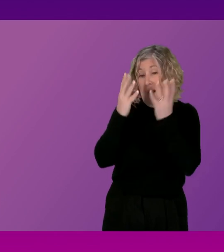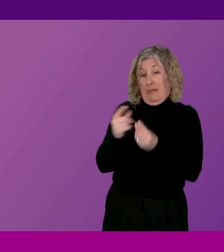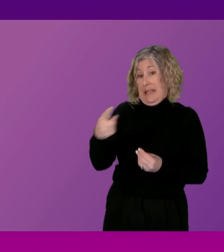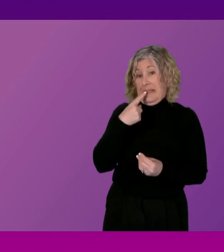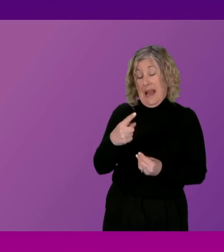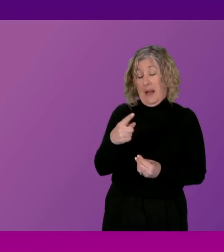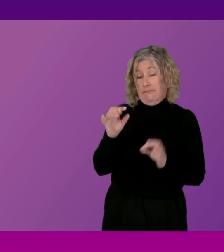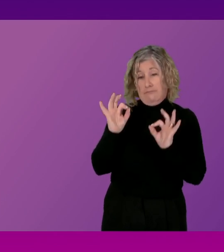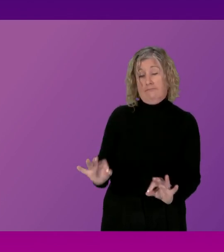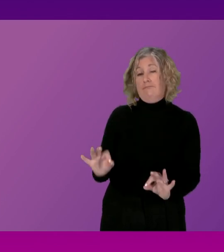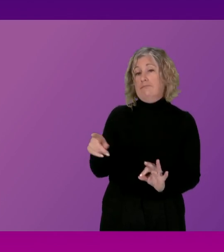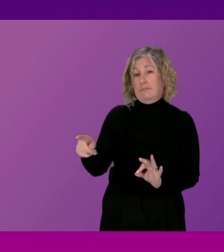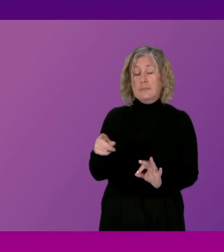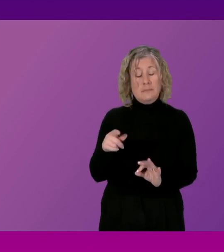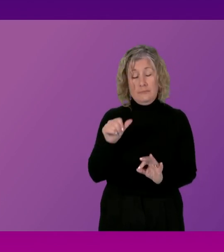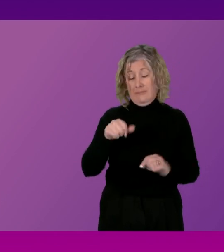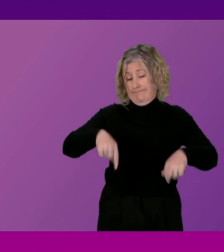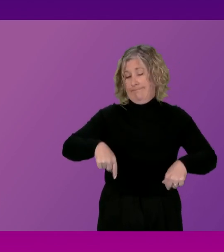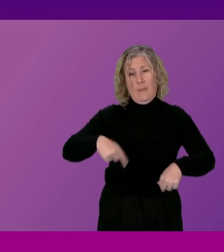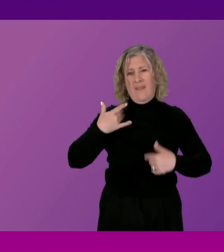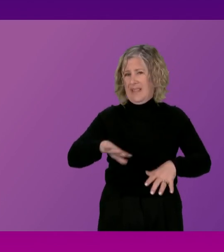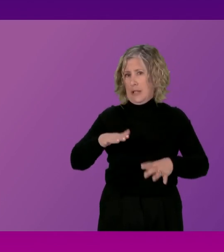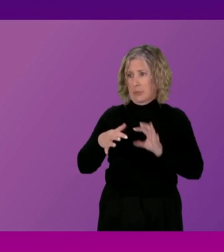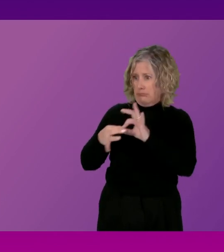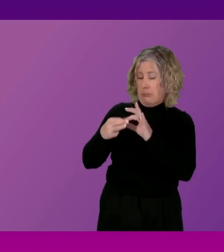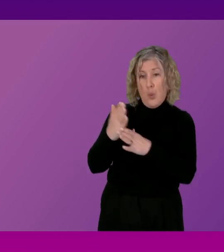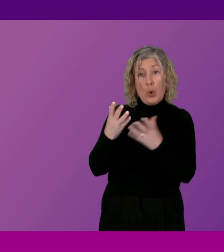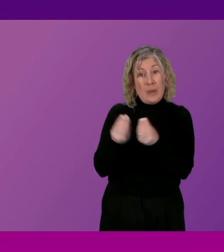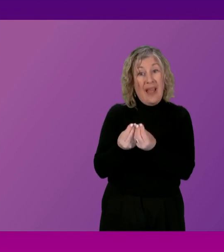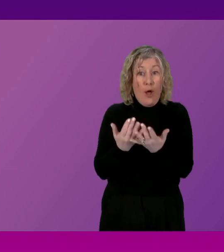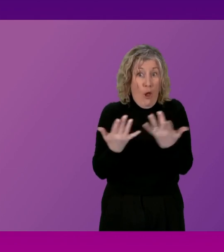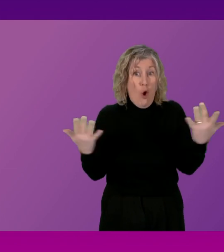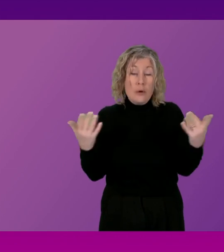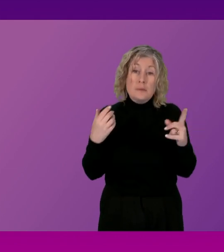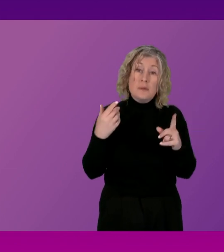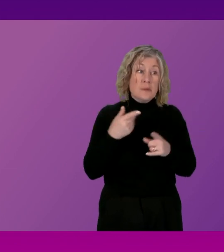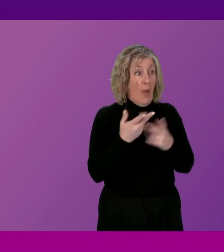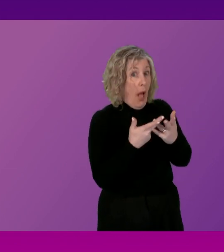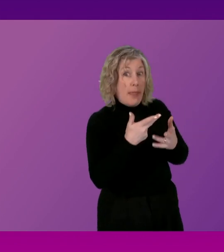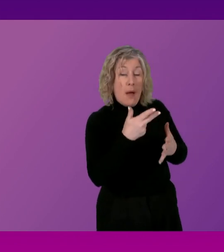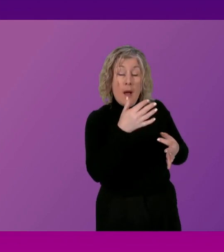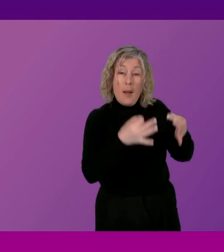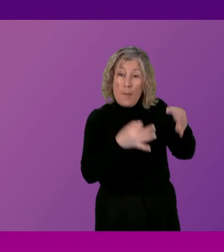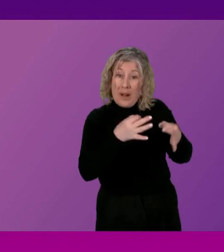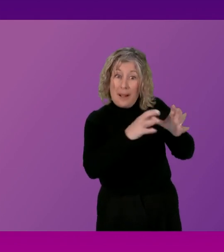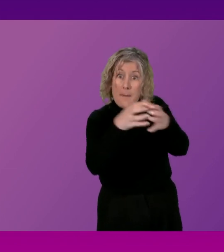We have long campaigned—often with other political parties, including the Greens—against